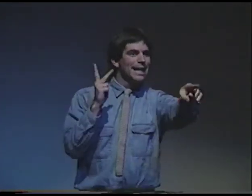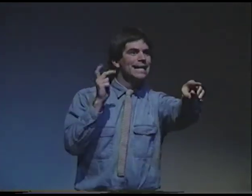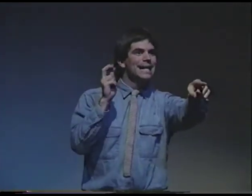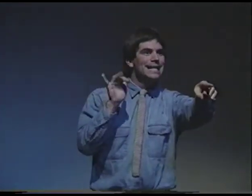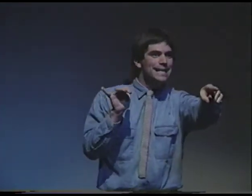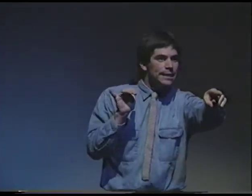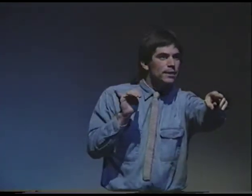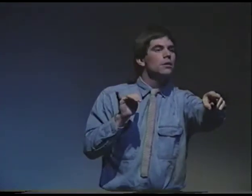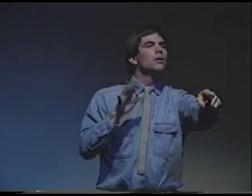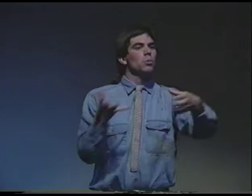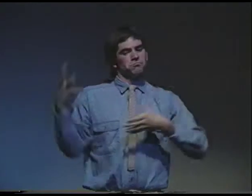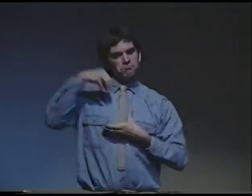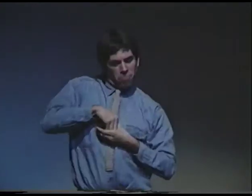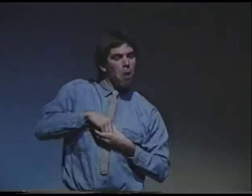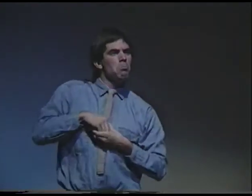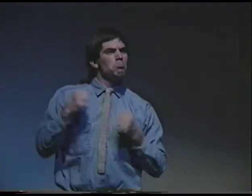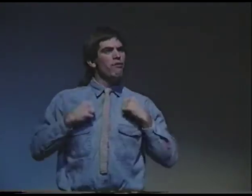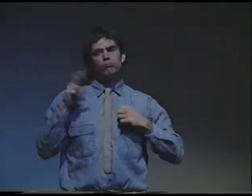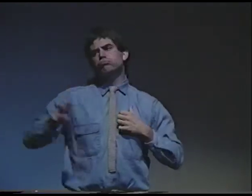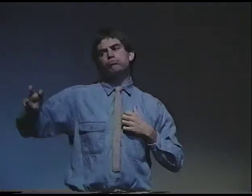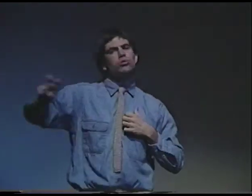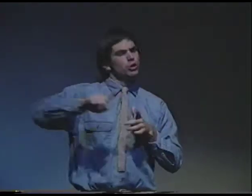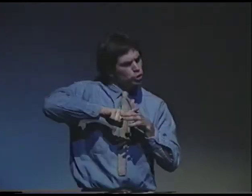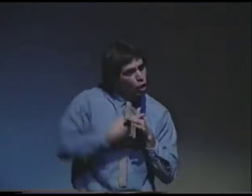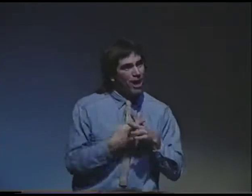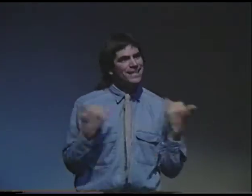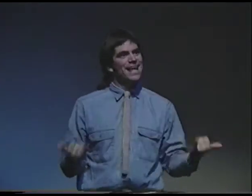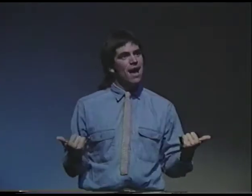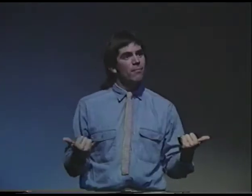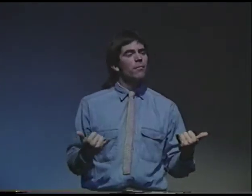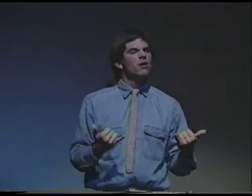Donna, and Kenny are all involved with me.